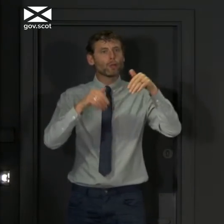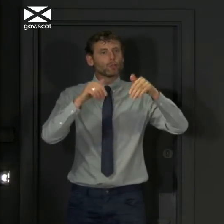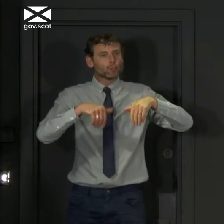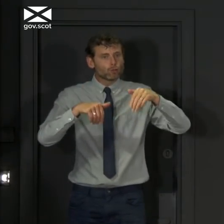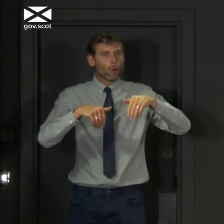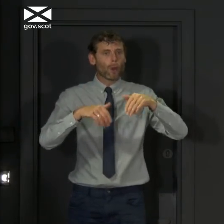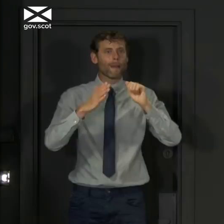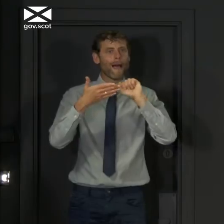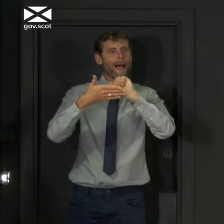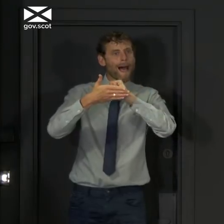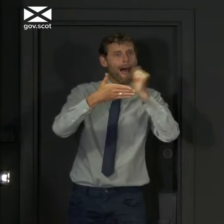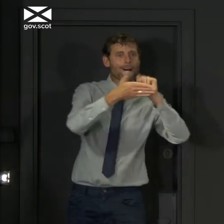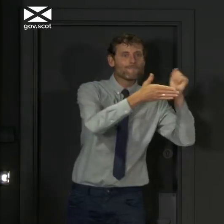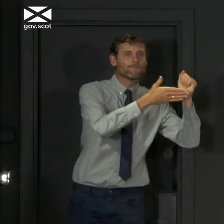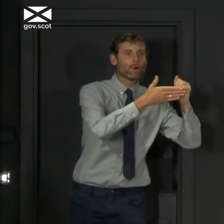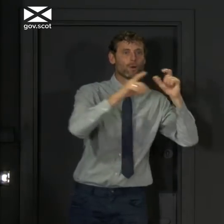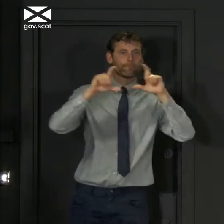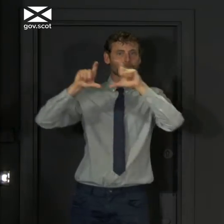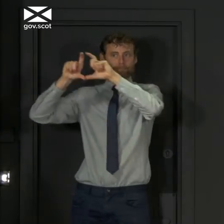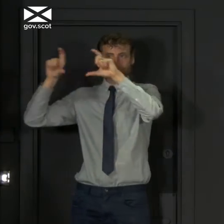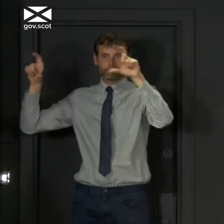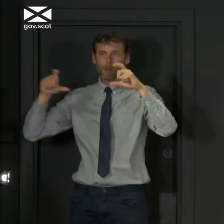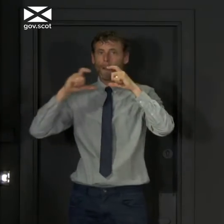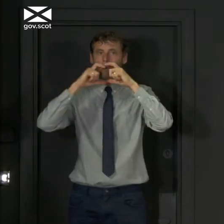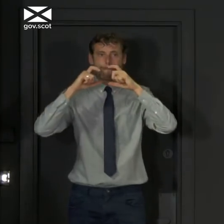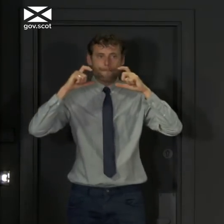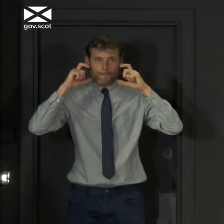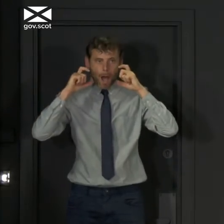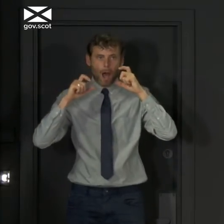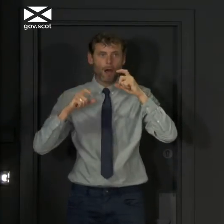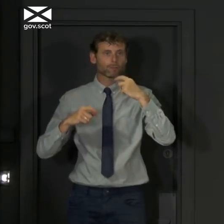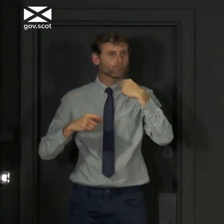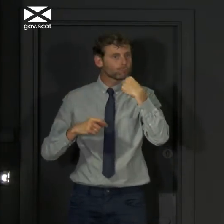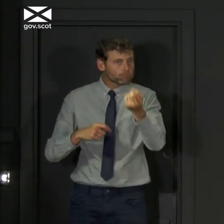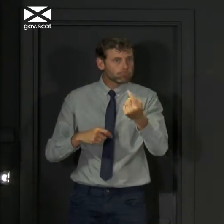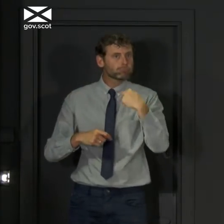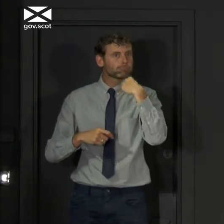material so that they can promote the use of a face coverings in shops. People have